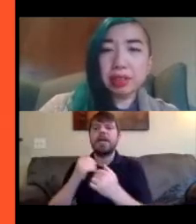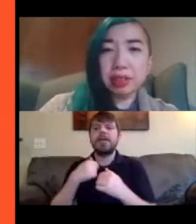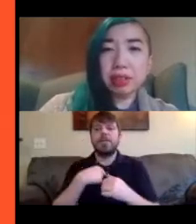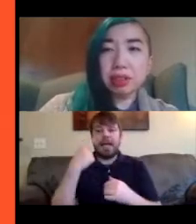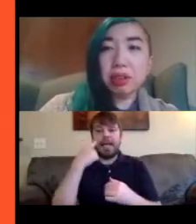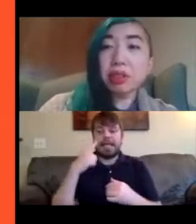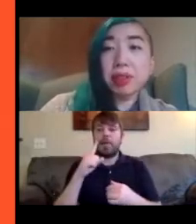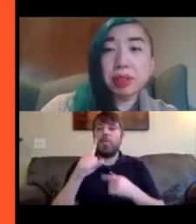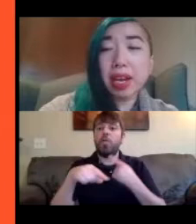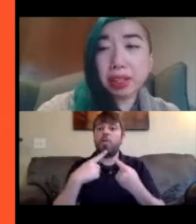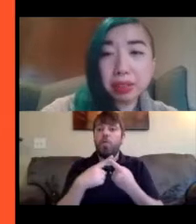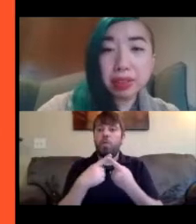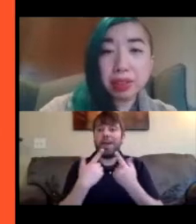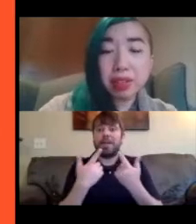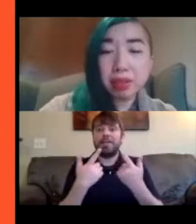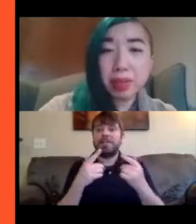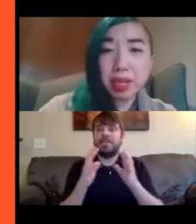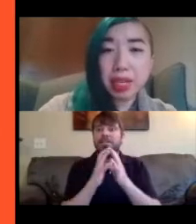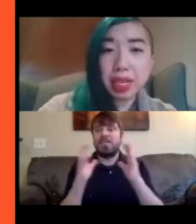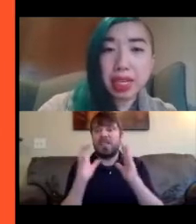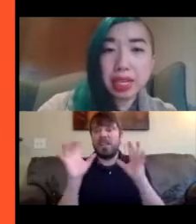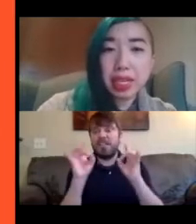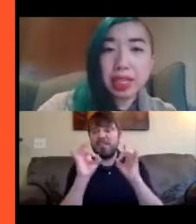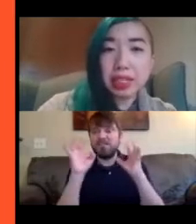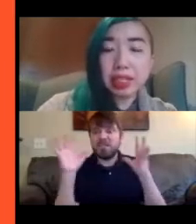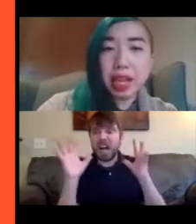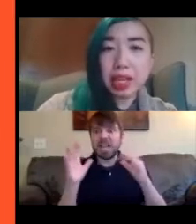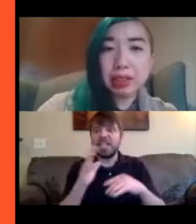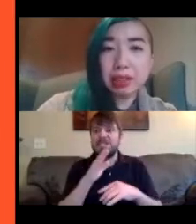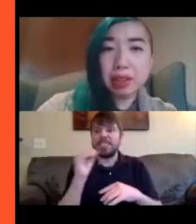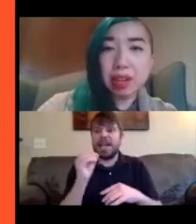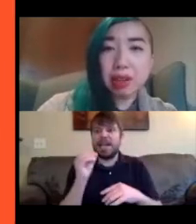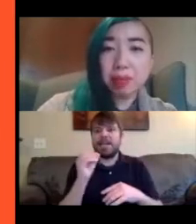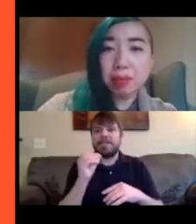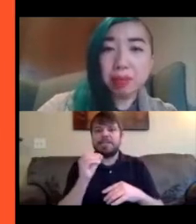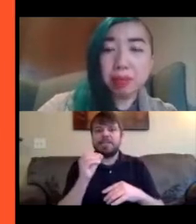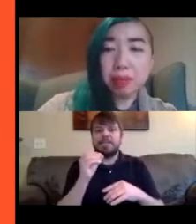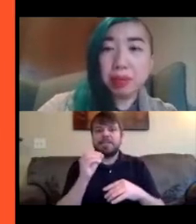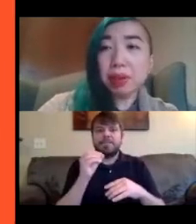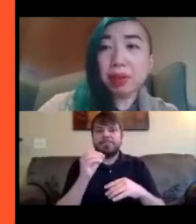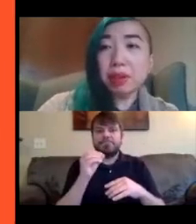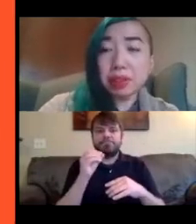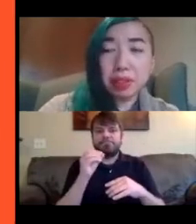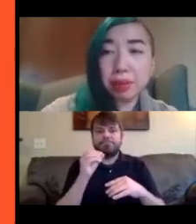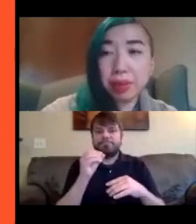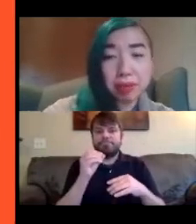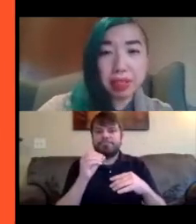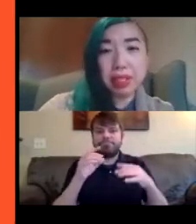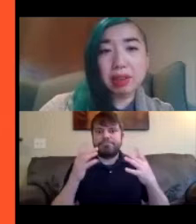such larger amounts of violence and rapidity is that there are ghosts that we have to contend